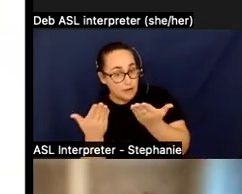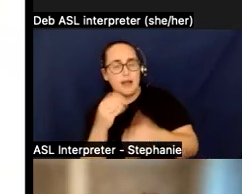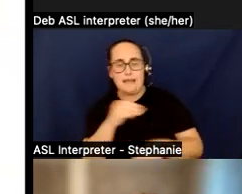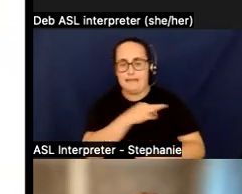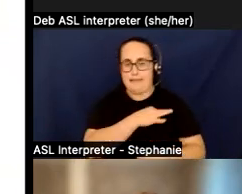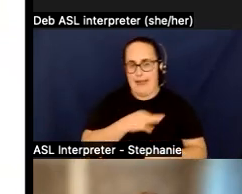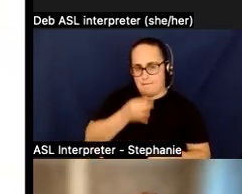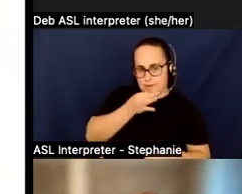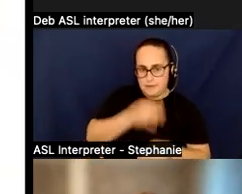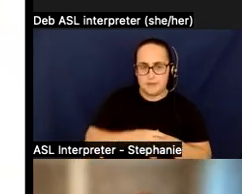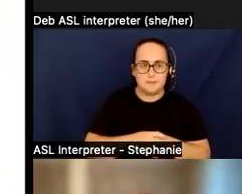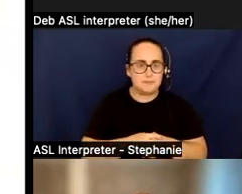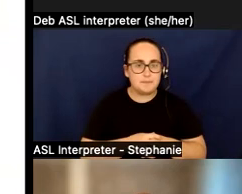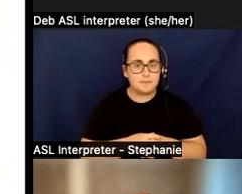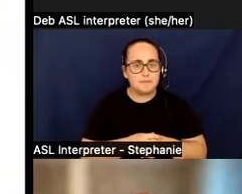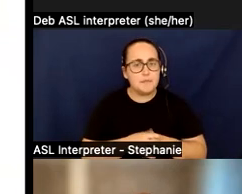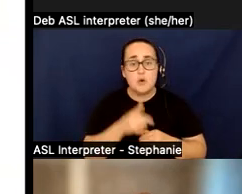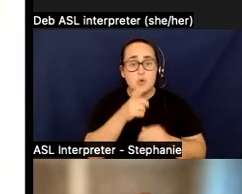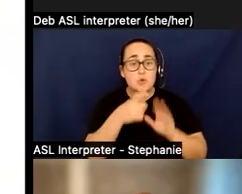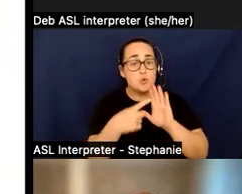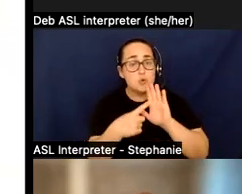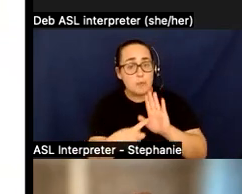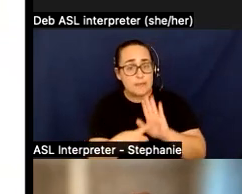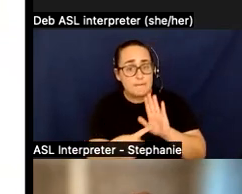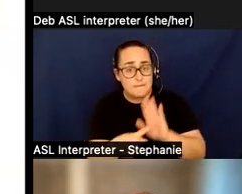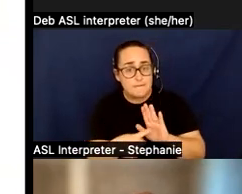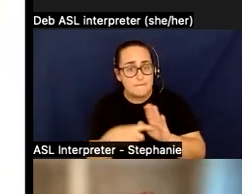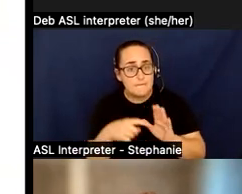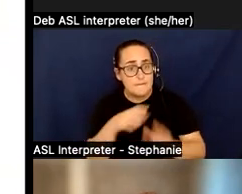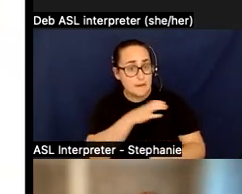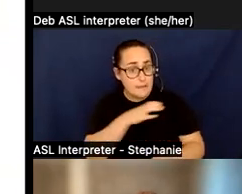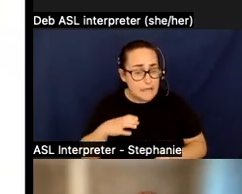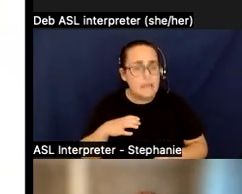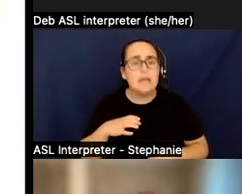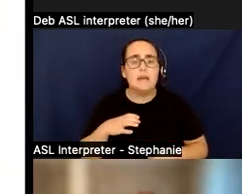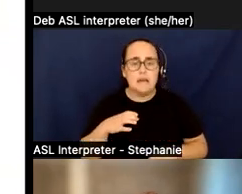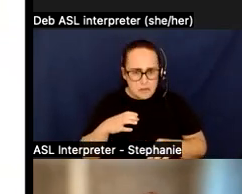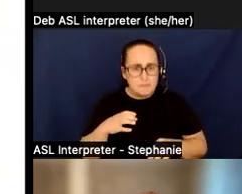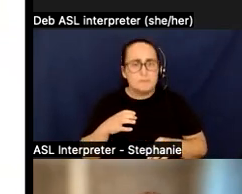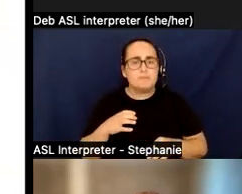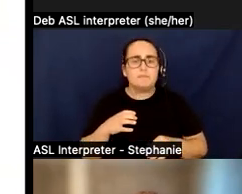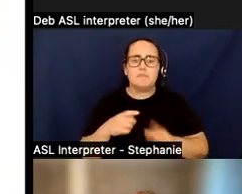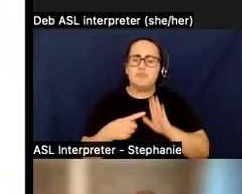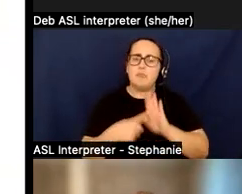diversity of Calgary and its artistic communities, including but not limited to artistic disciplines,